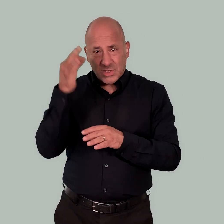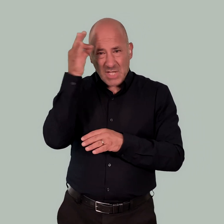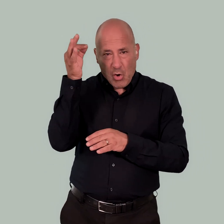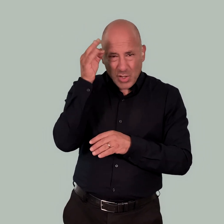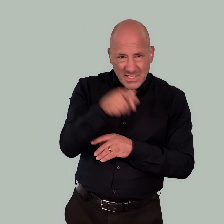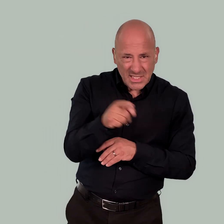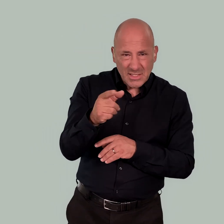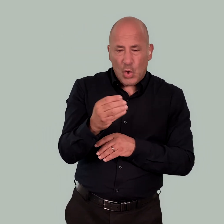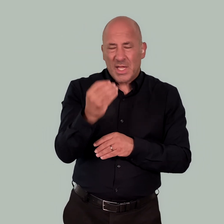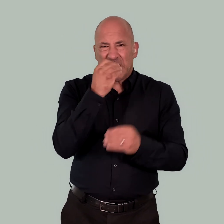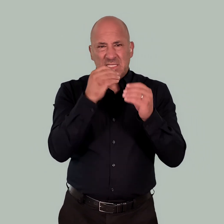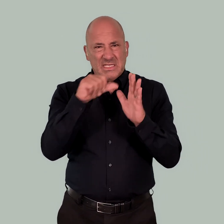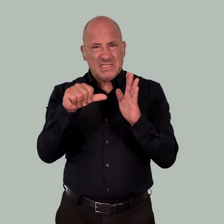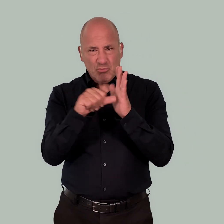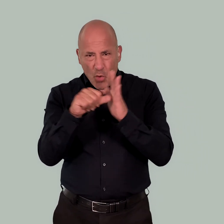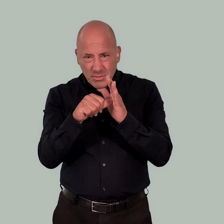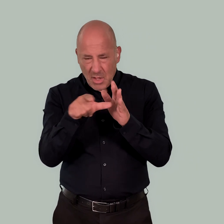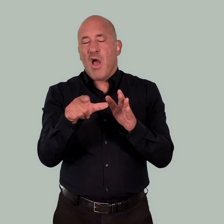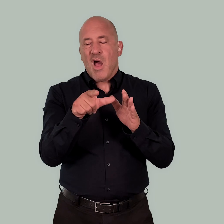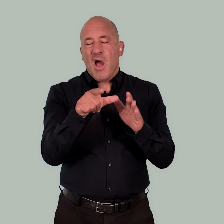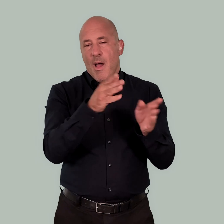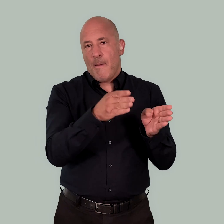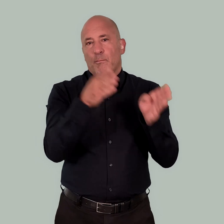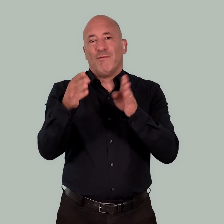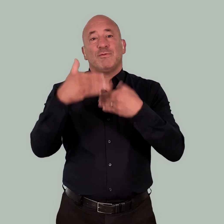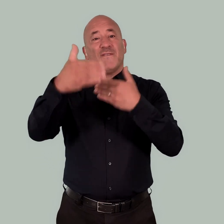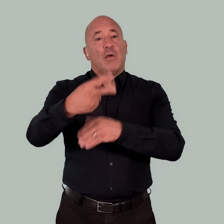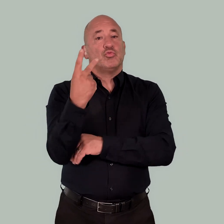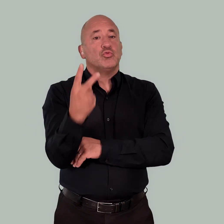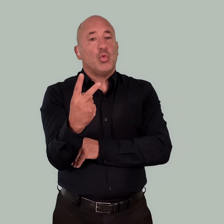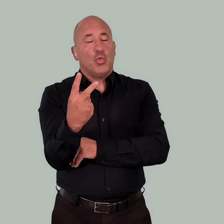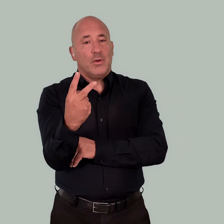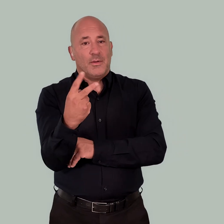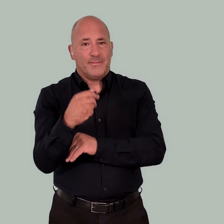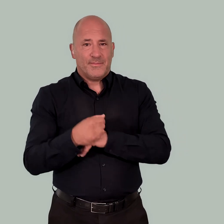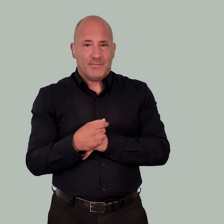psychosis or eating disorders were eligible for phase two examination.